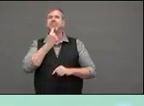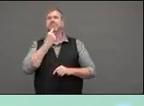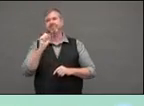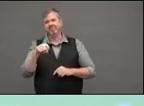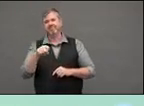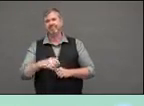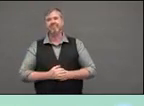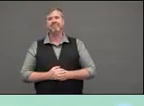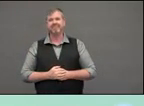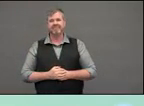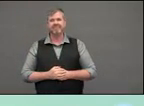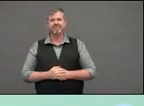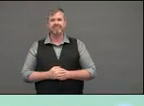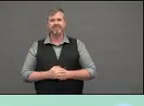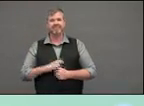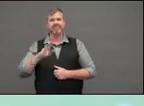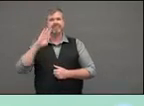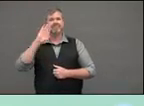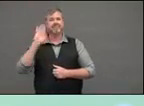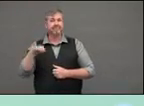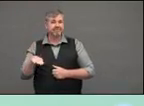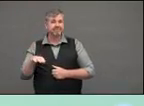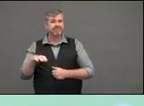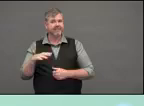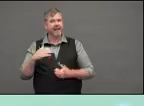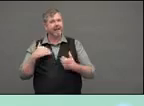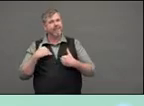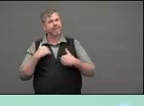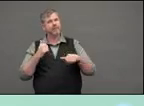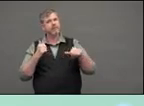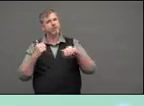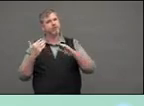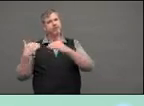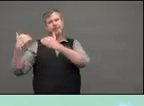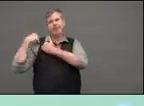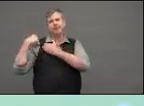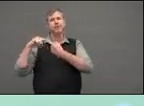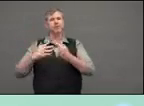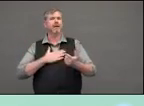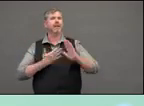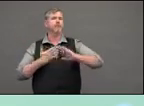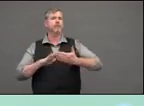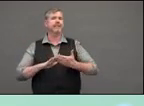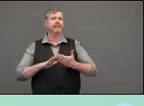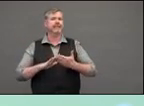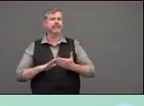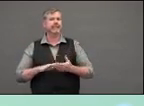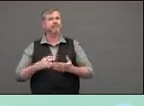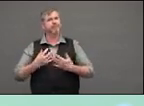i have a social responsibility to do um i need to stay home and